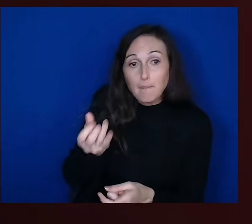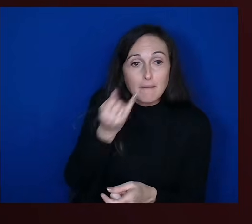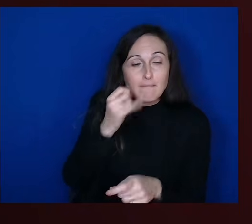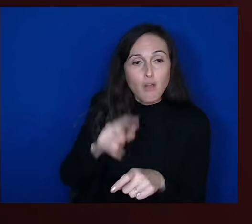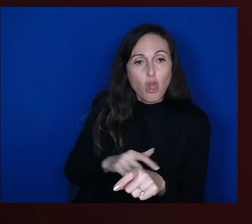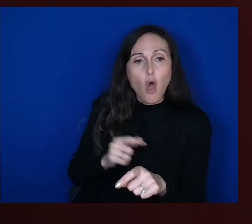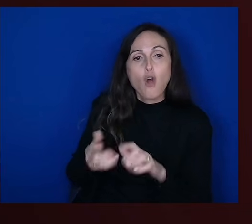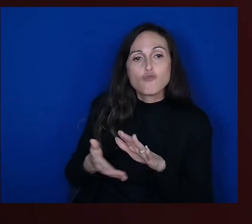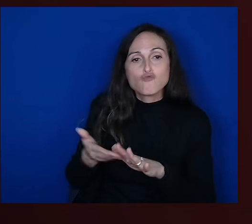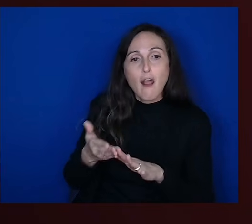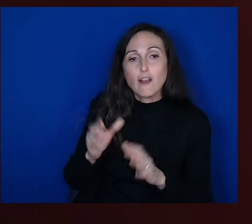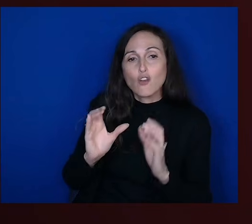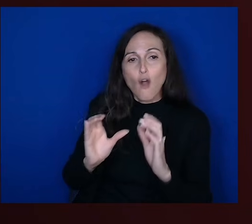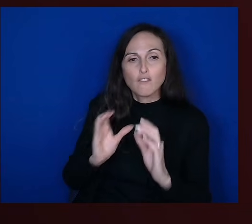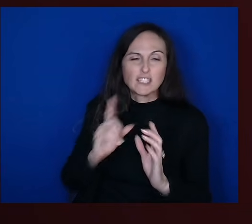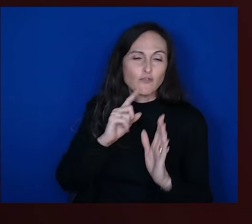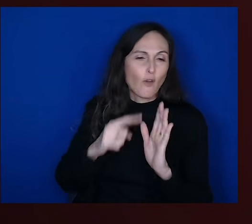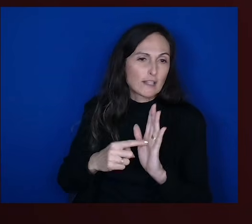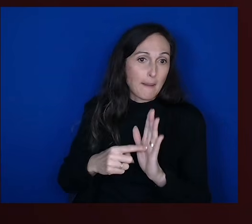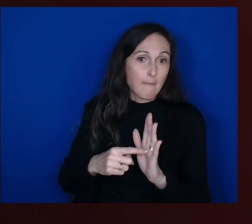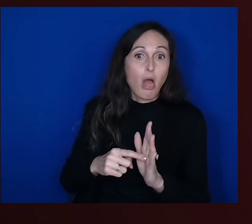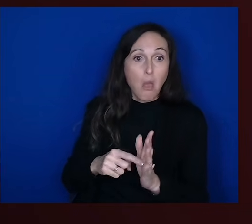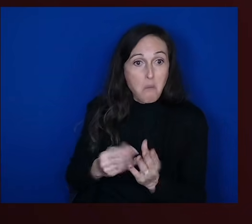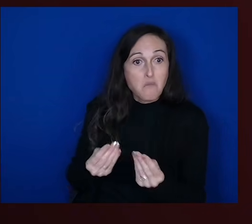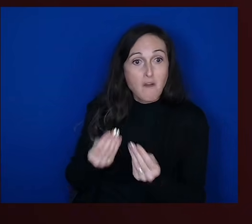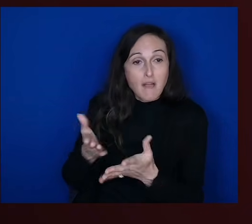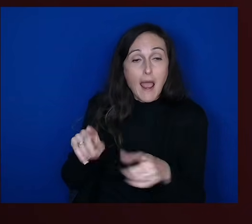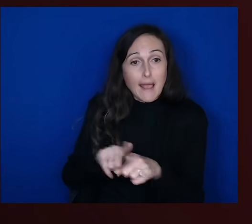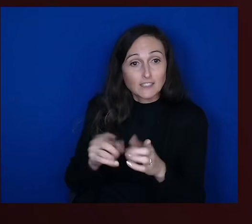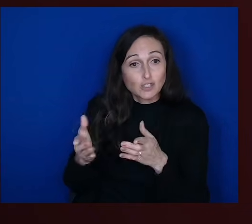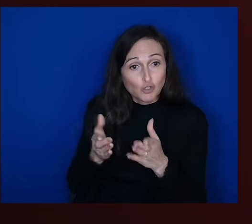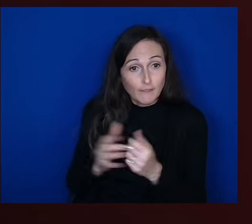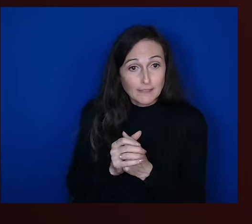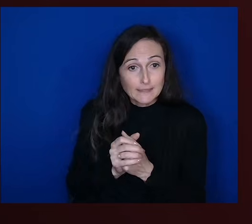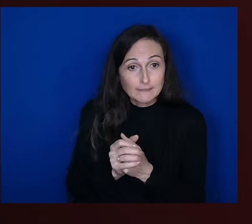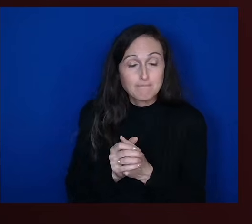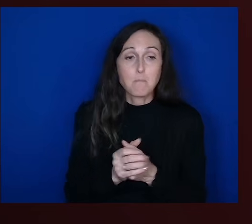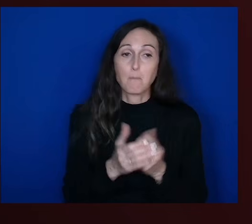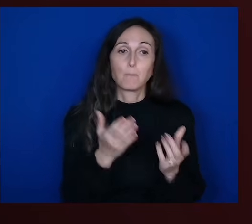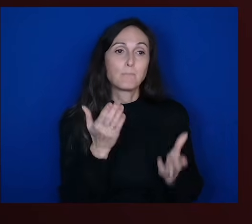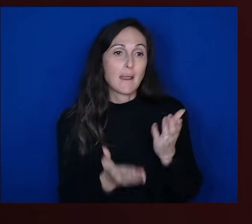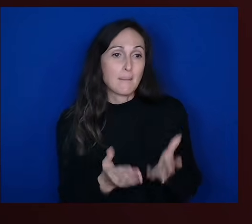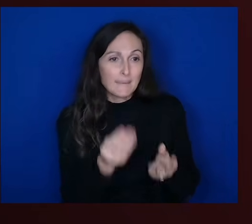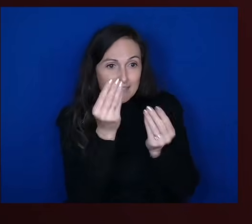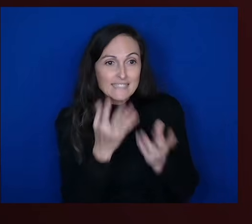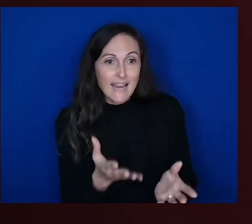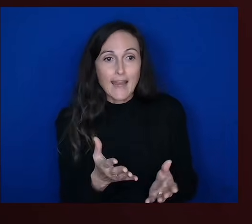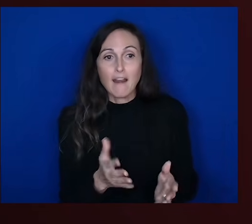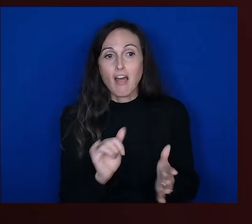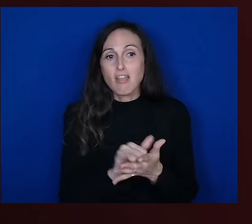for example, that can be provided as a service. There might be data that augments the agent.